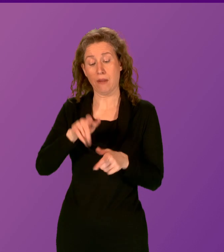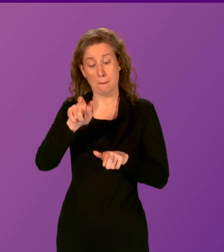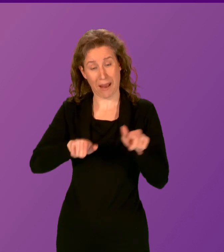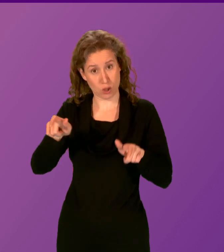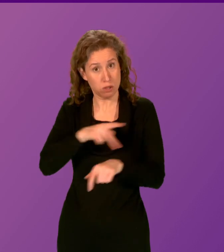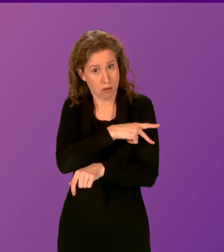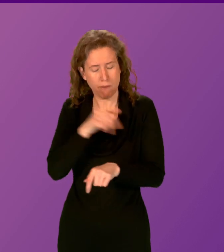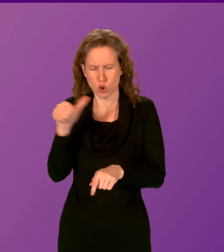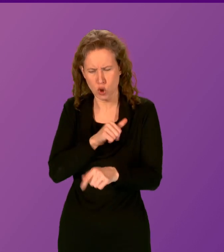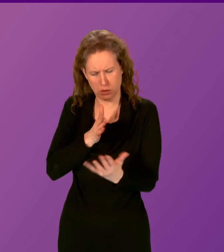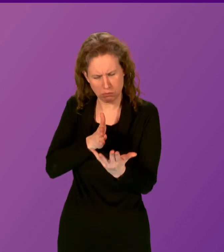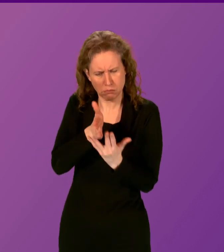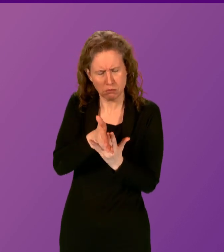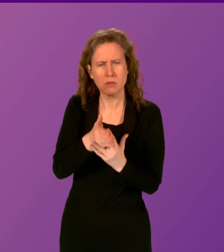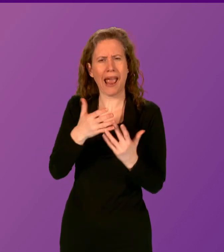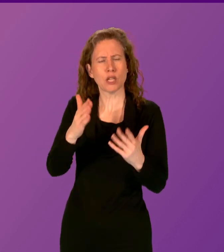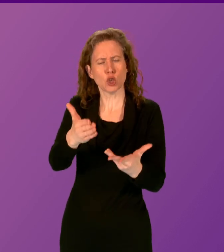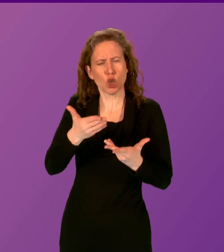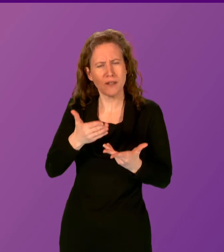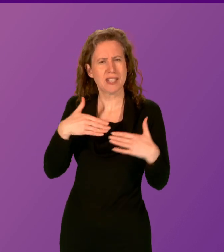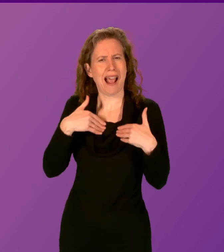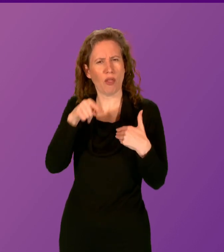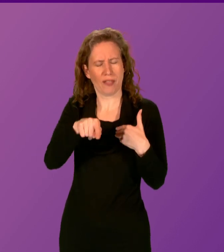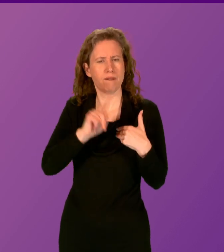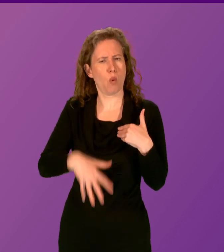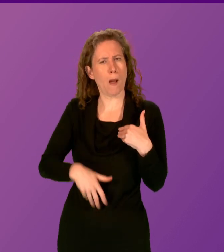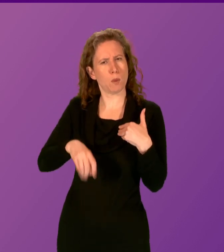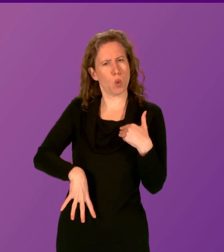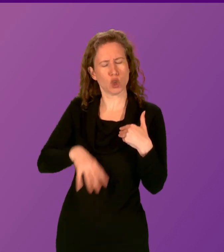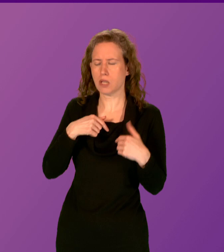services free from intimidation and harassment, and from undue influence.